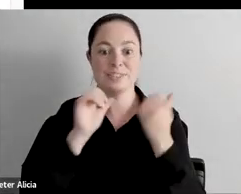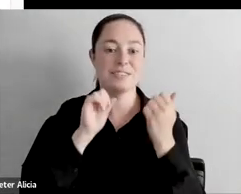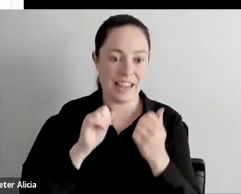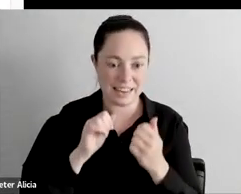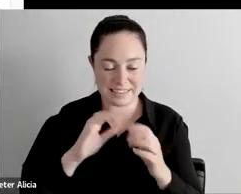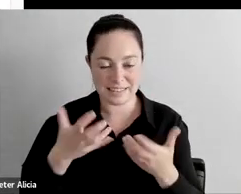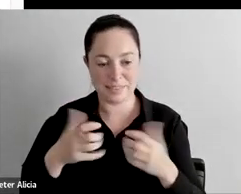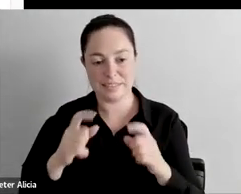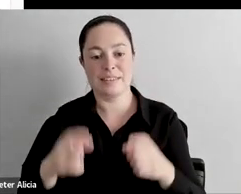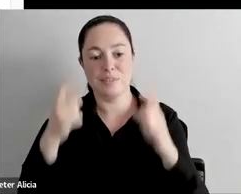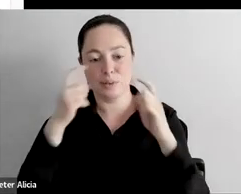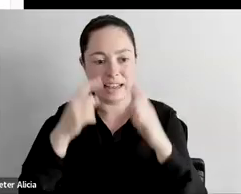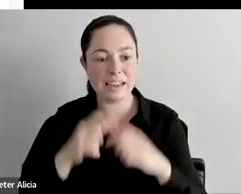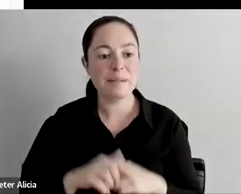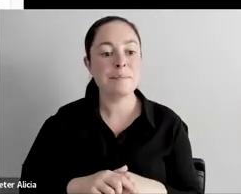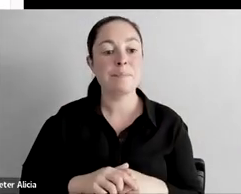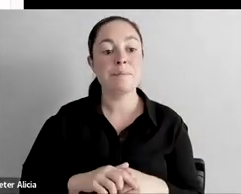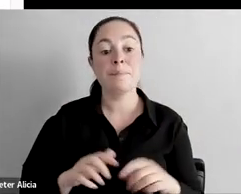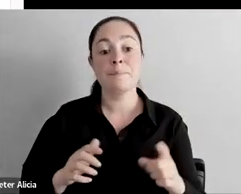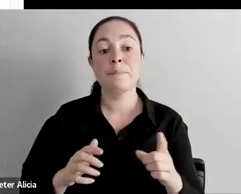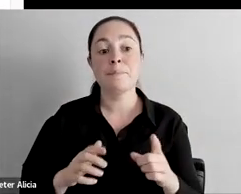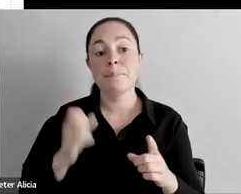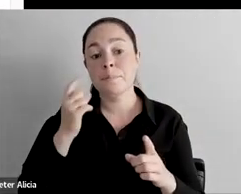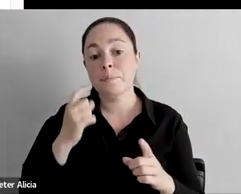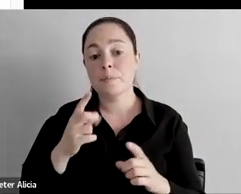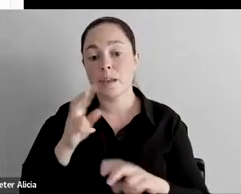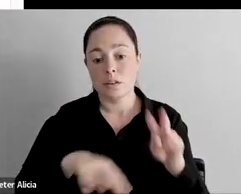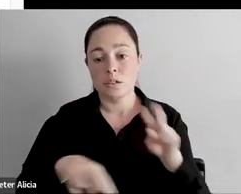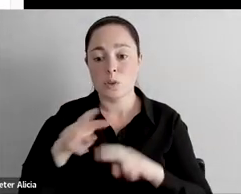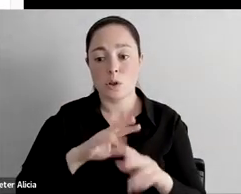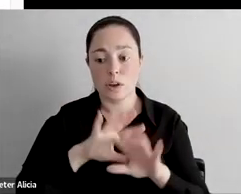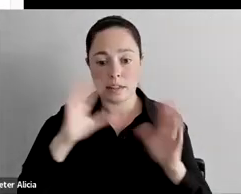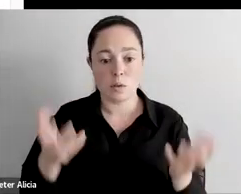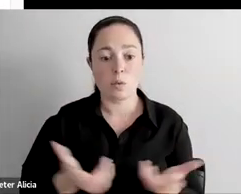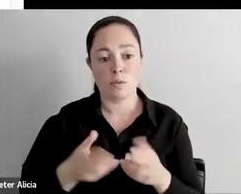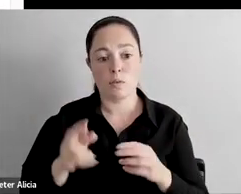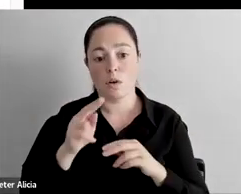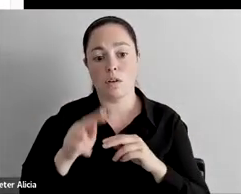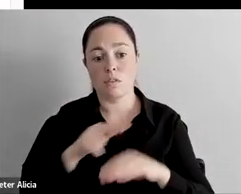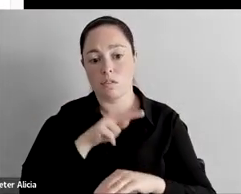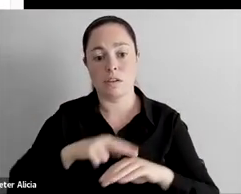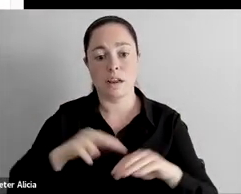And so in addition, though, to looking at these overall national level numbers, the dashboard can